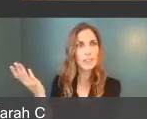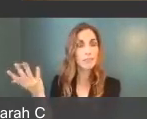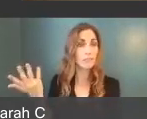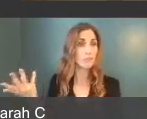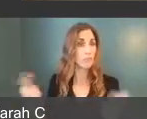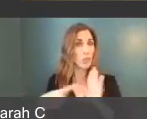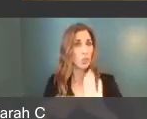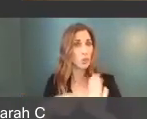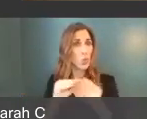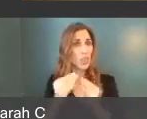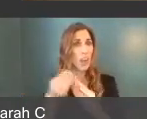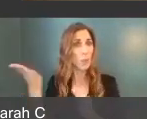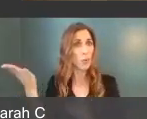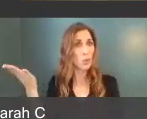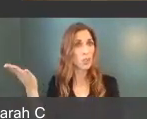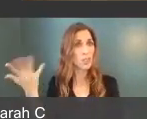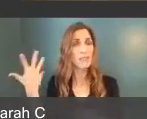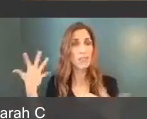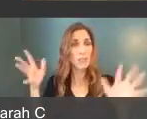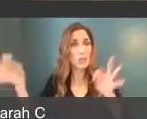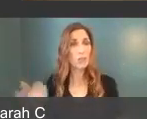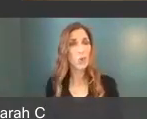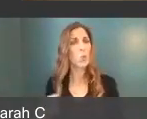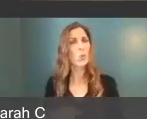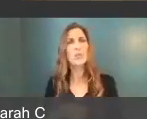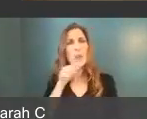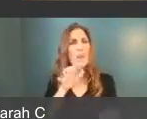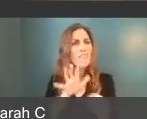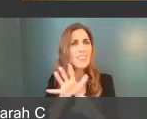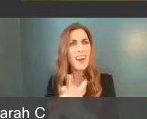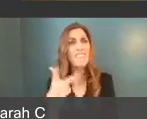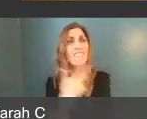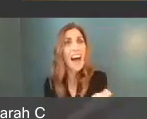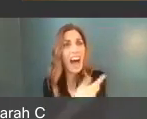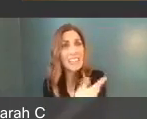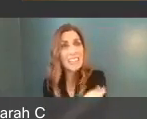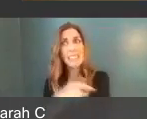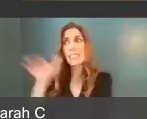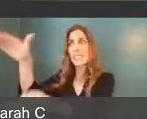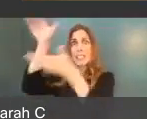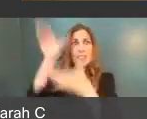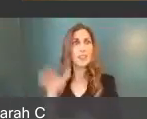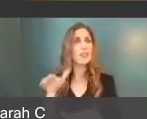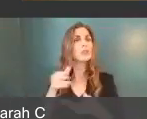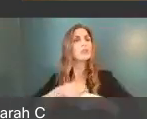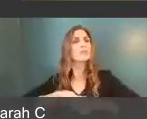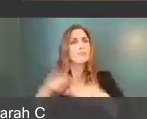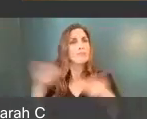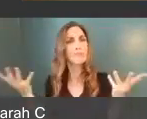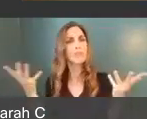the top of this briefing, we don't have nearly enough vaccine to start to make an appreciable